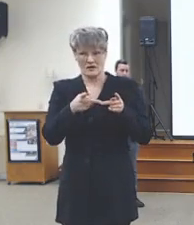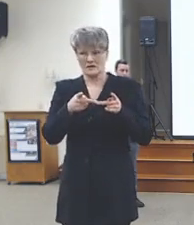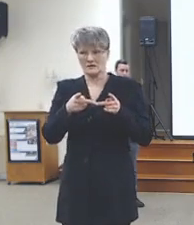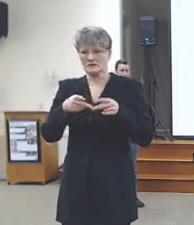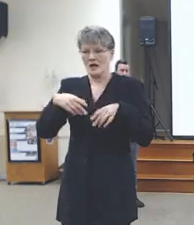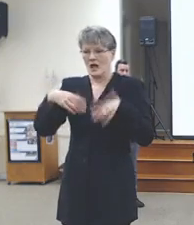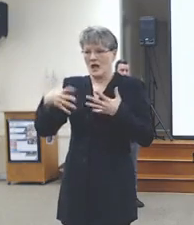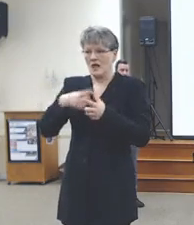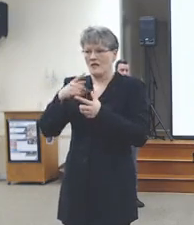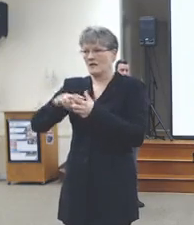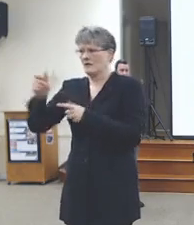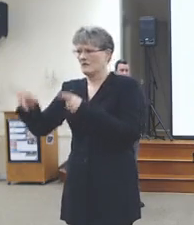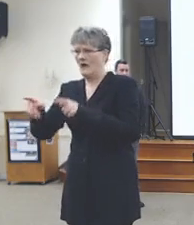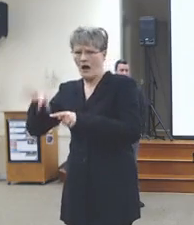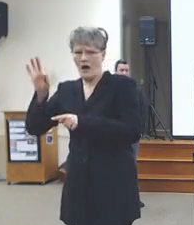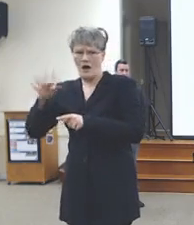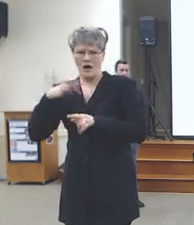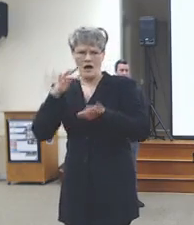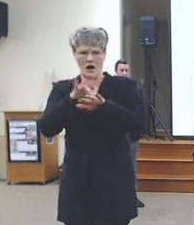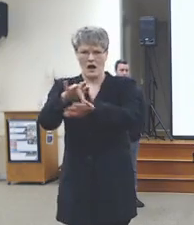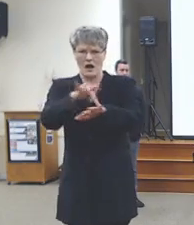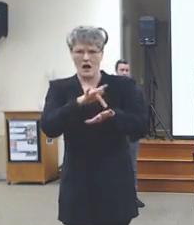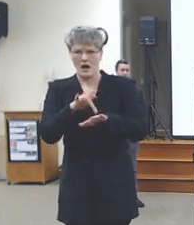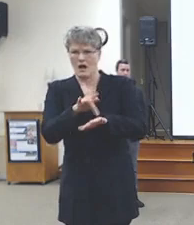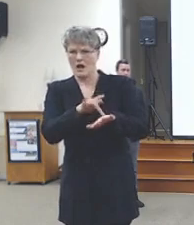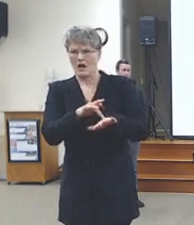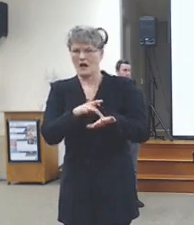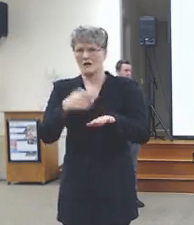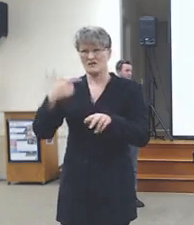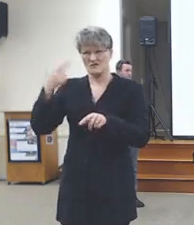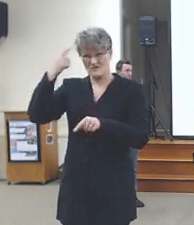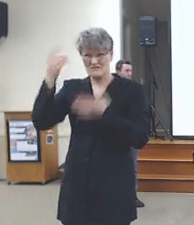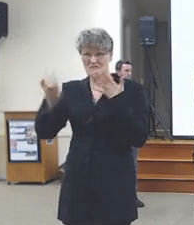of tests available, would that be a concern? We would say the same thing that